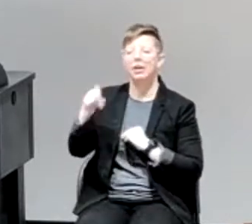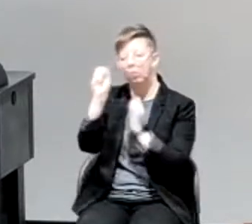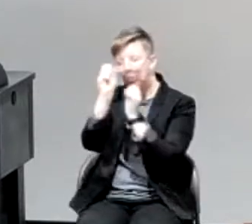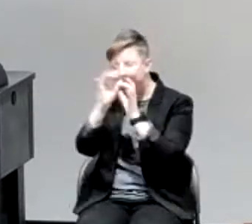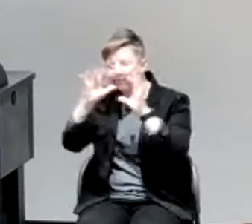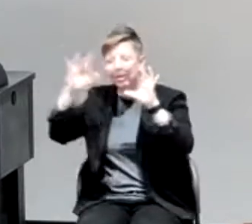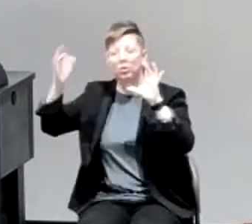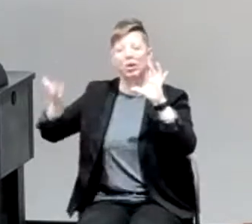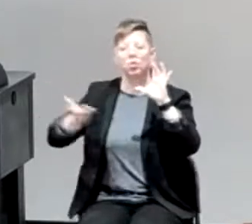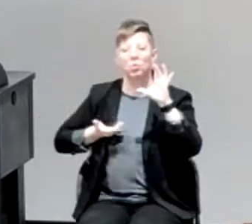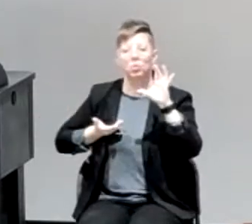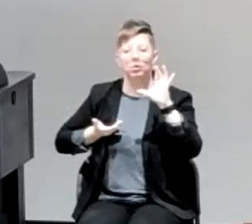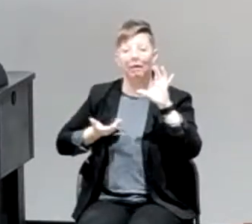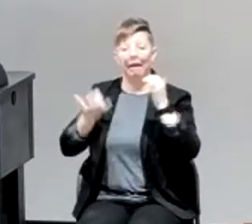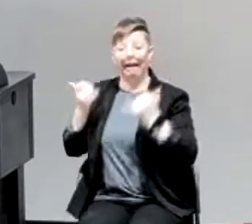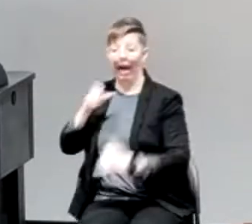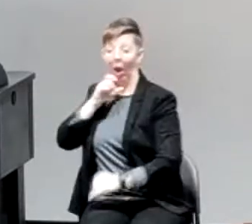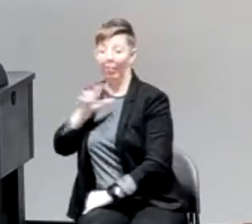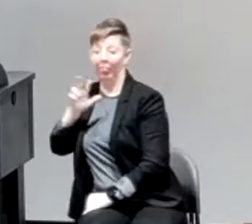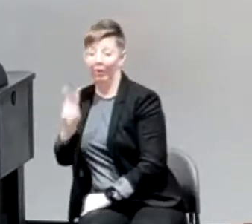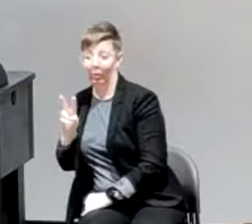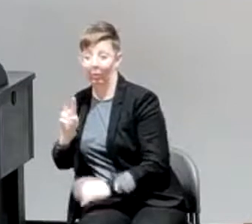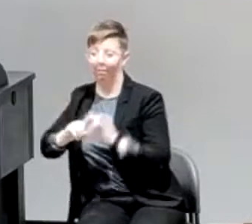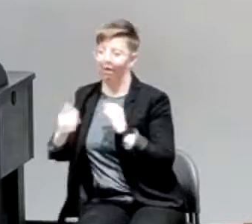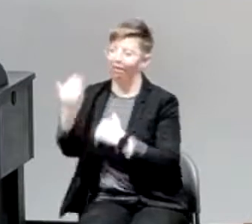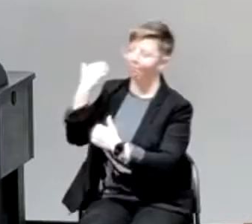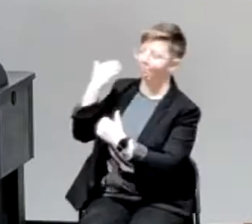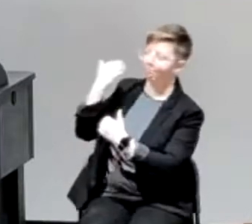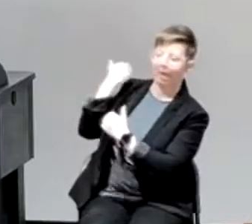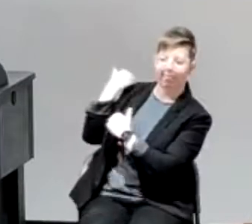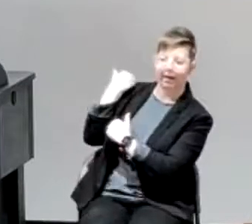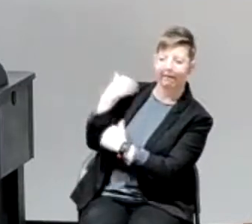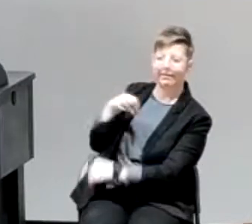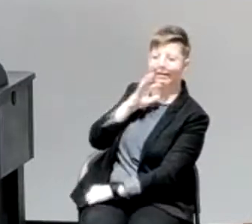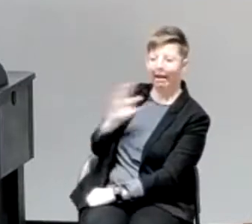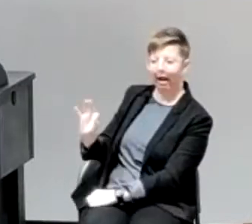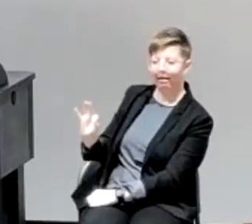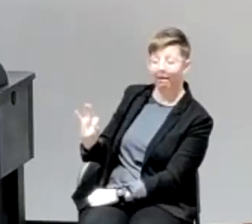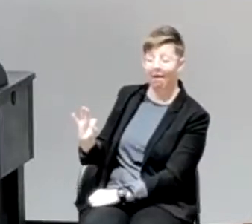pitched their kid or file actually and I took in at the time nine-year-old Richard and I